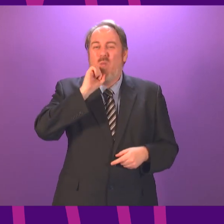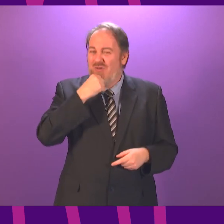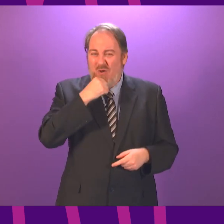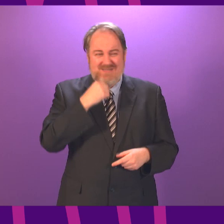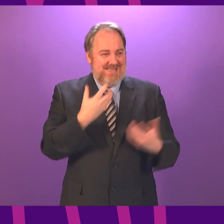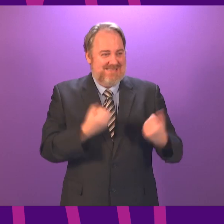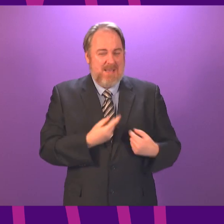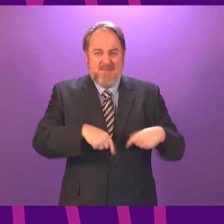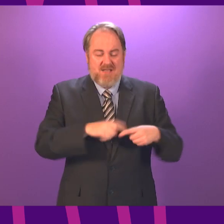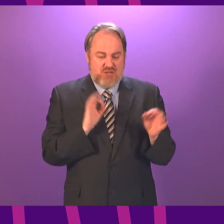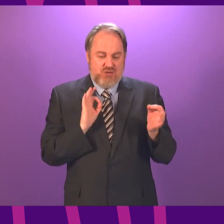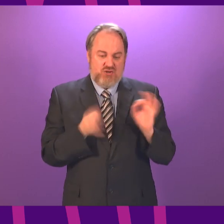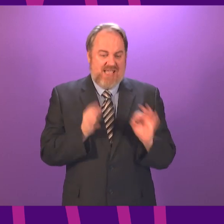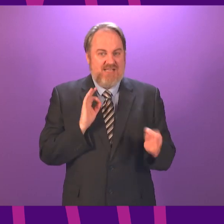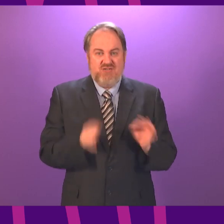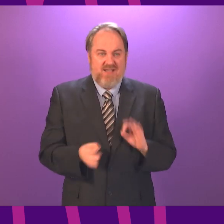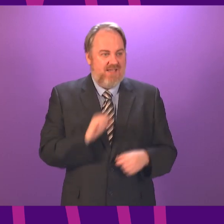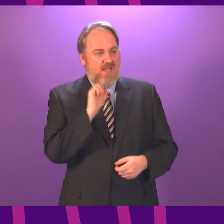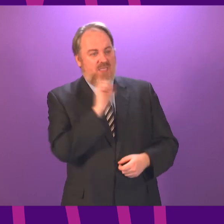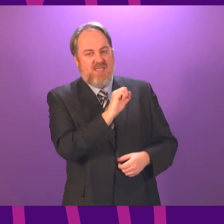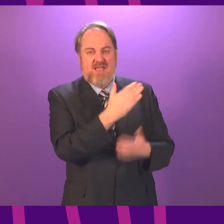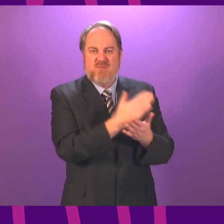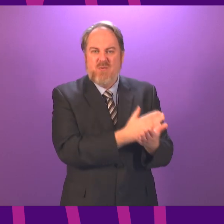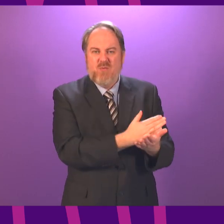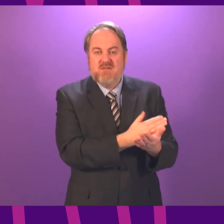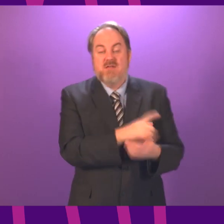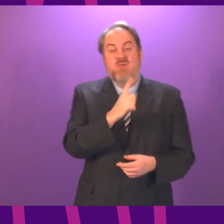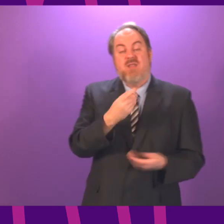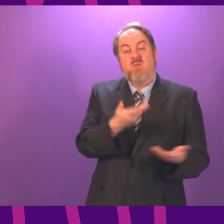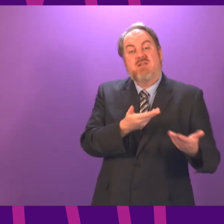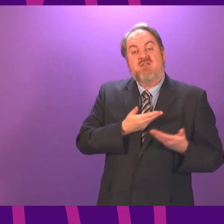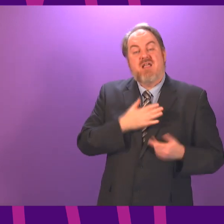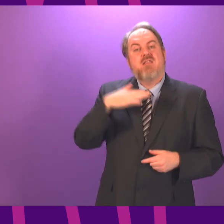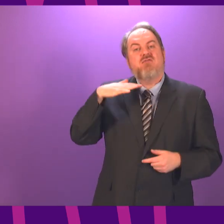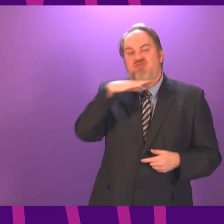it, which it will not. As I understand it, draft findings will be shared with stakeholders,